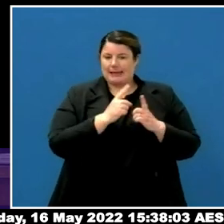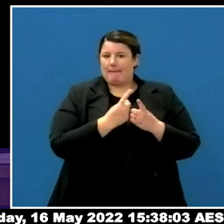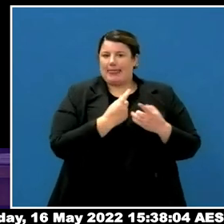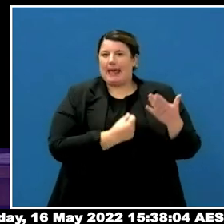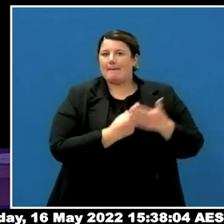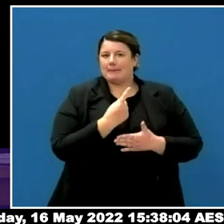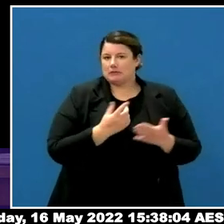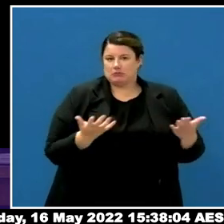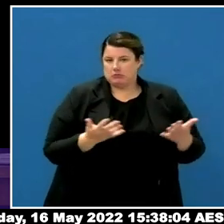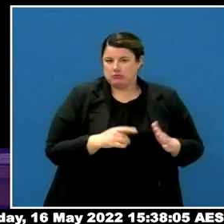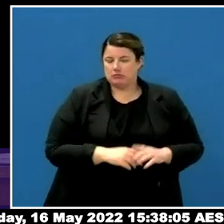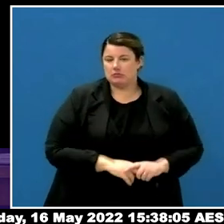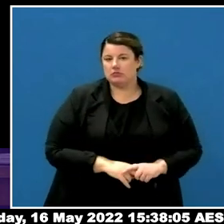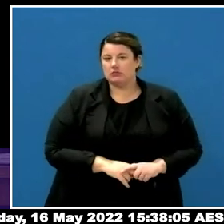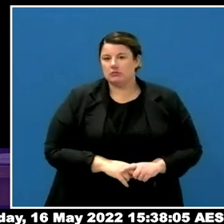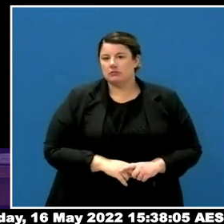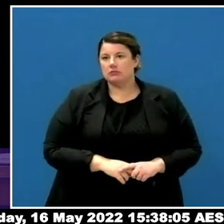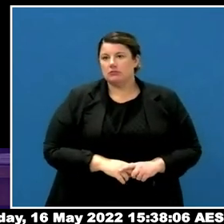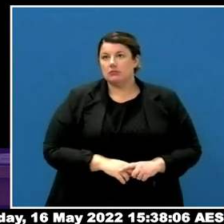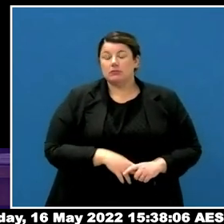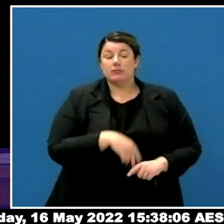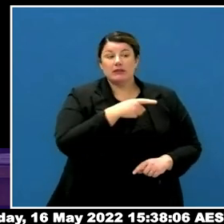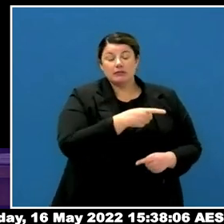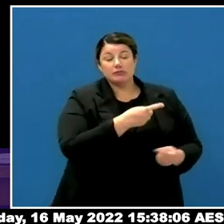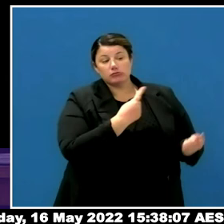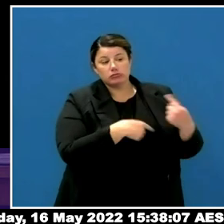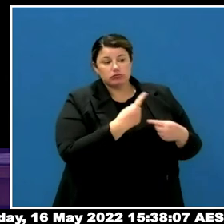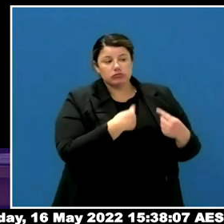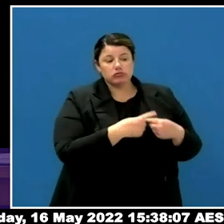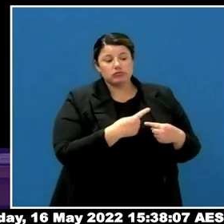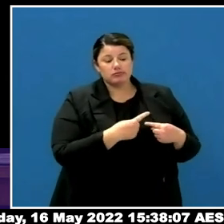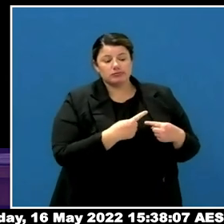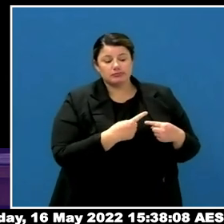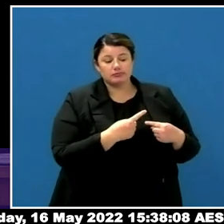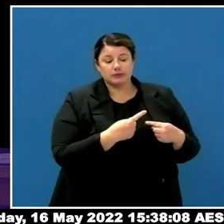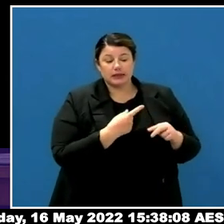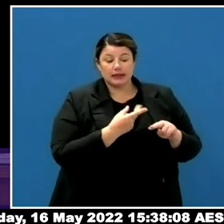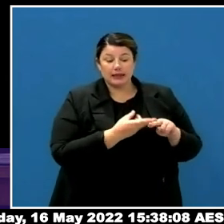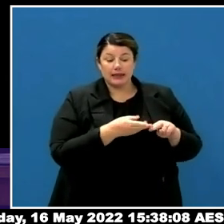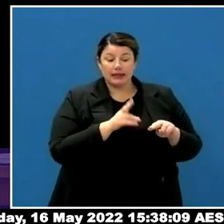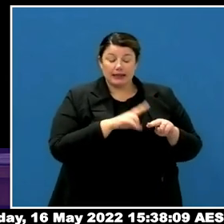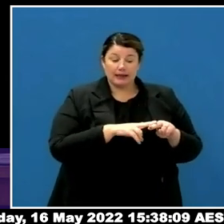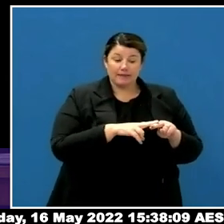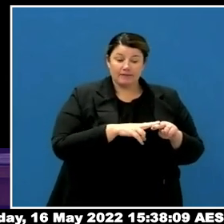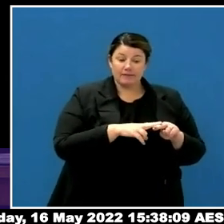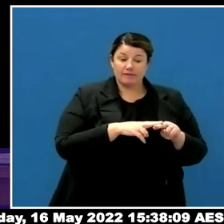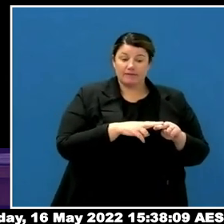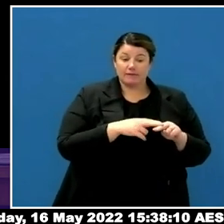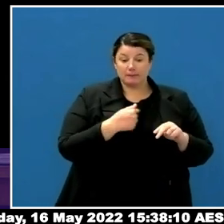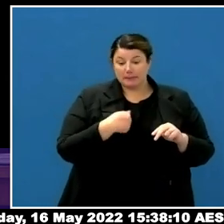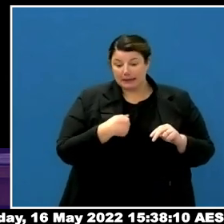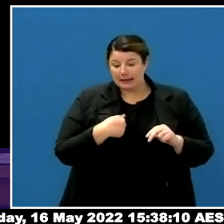He told us that if Toby or Rob or I or any of the family needed counselling, then it